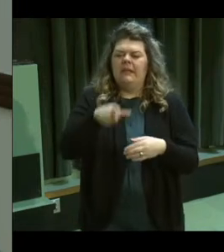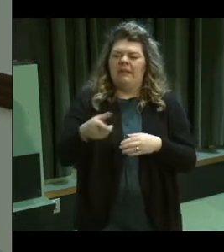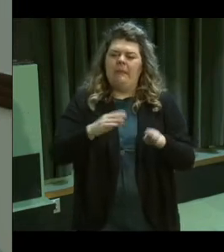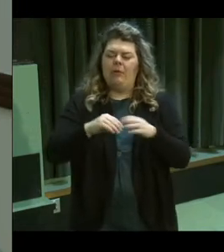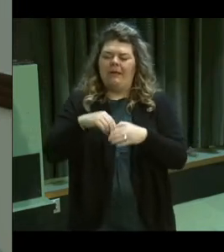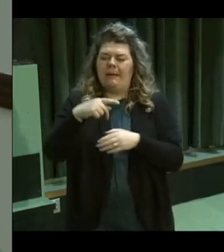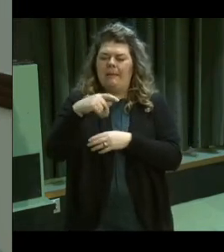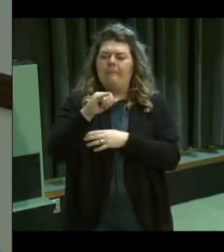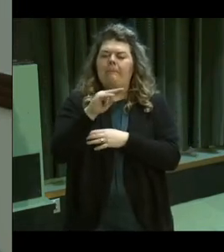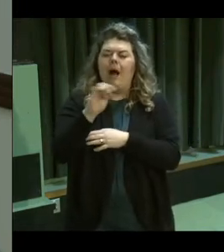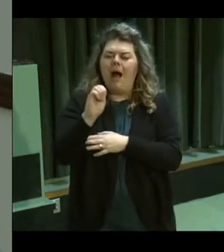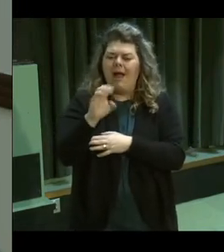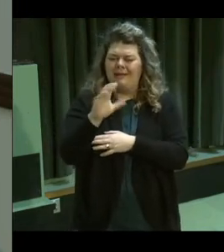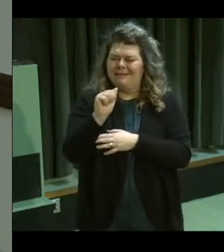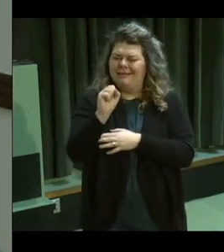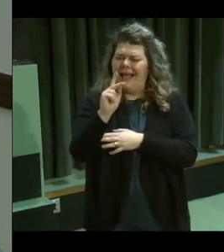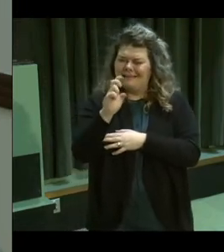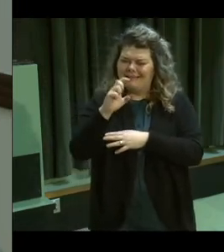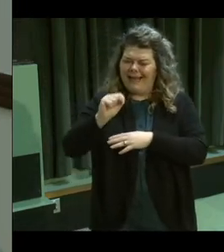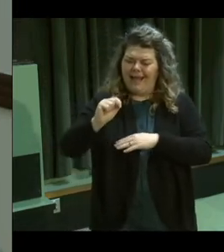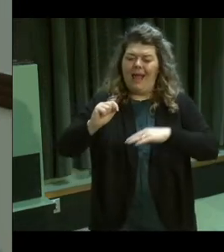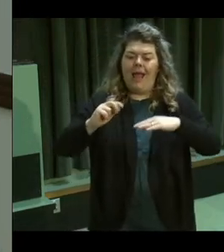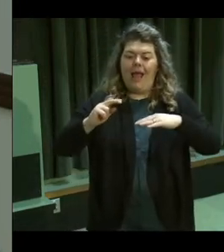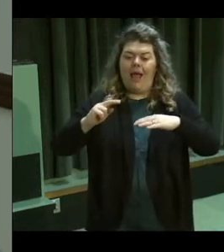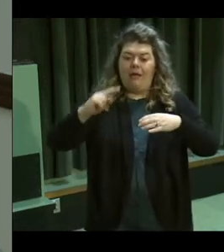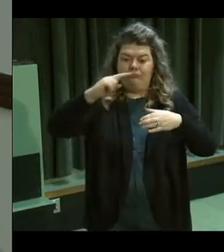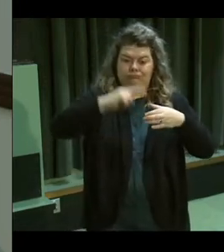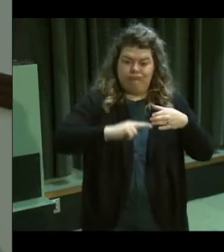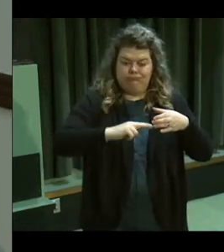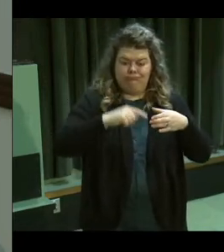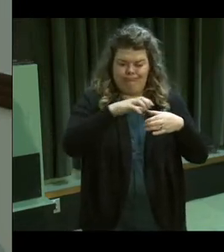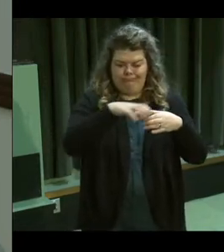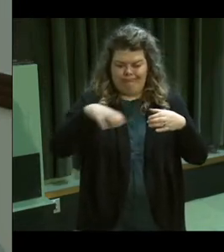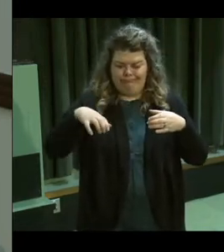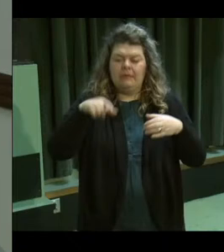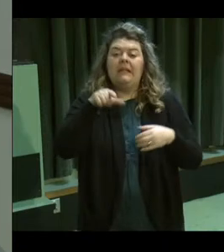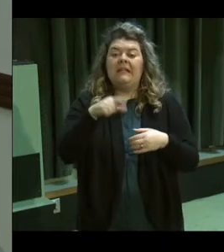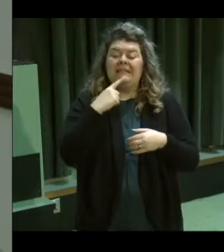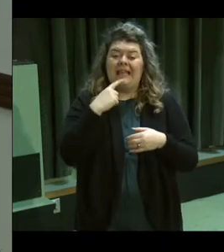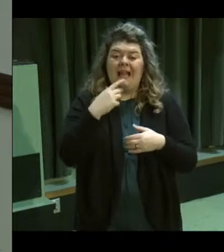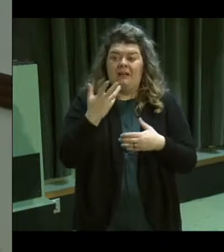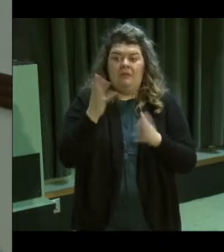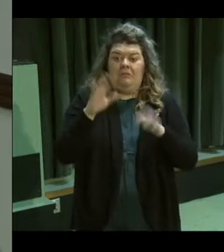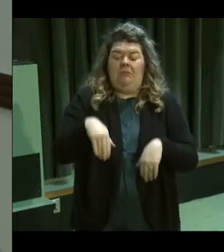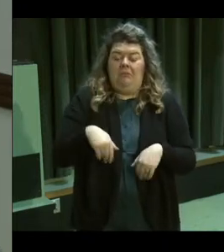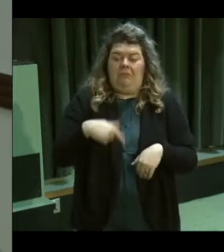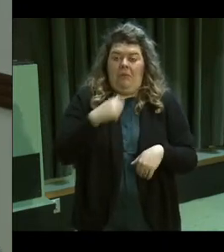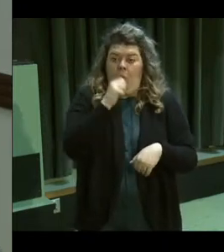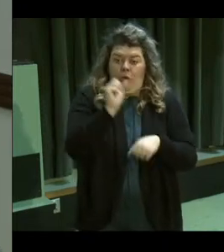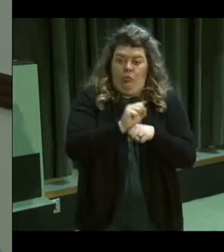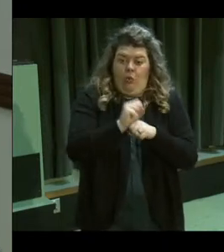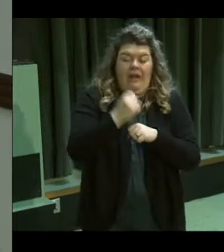pine casket. My grandfather used